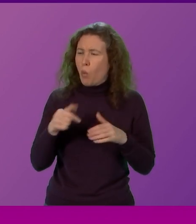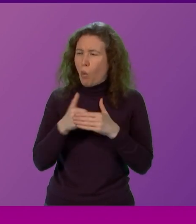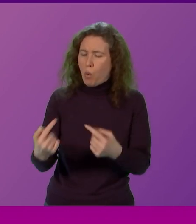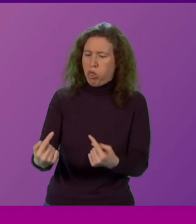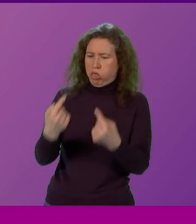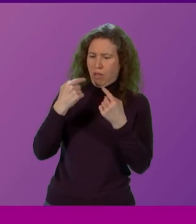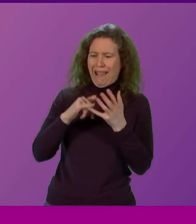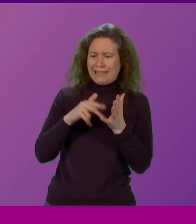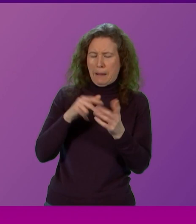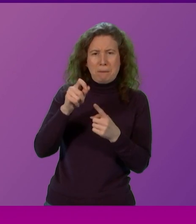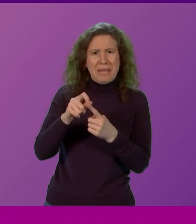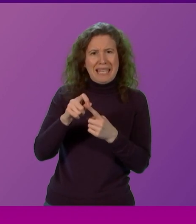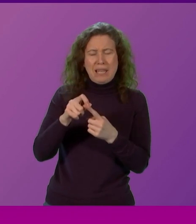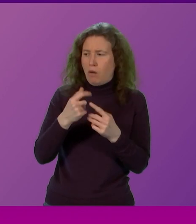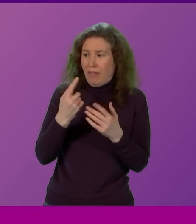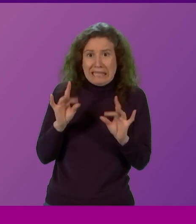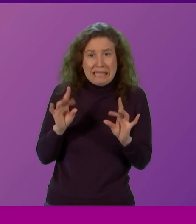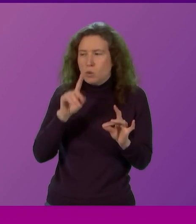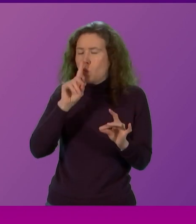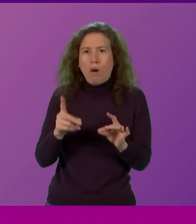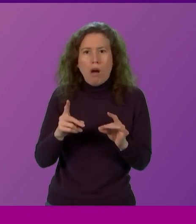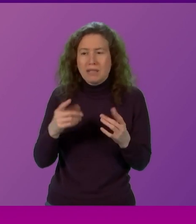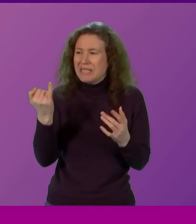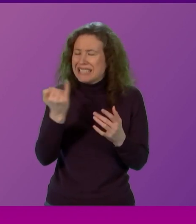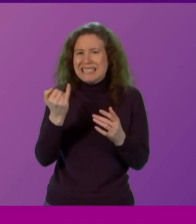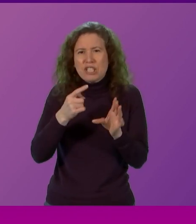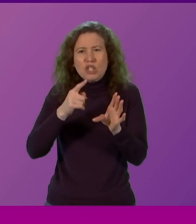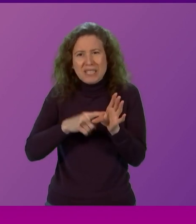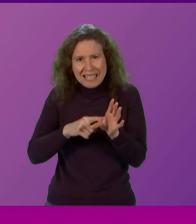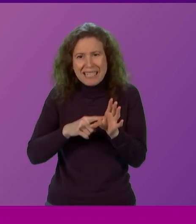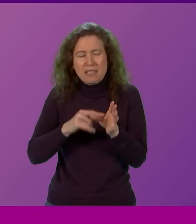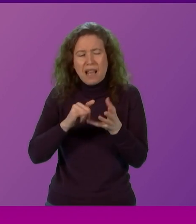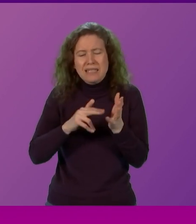lagging so far behind after 16 years of an SNP Government.